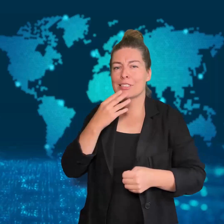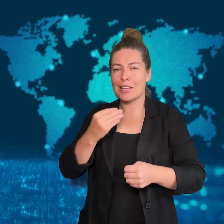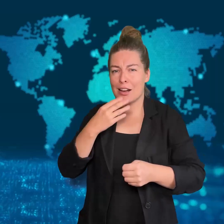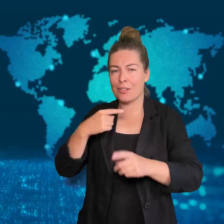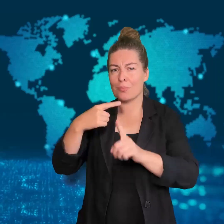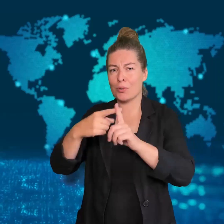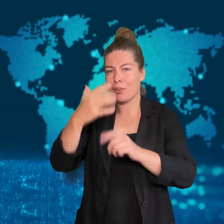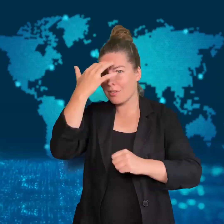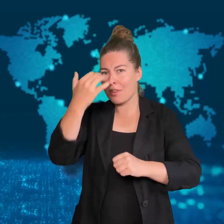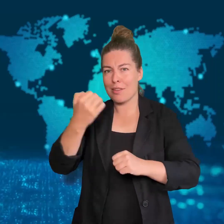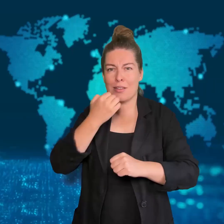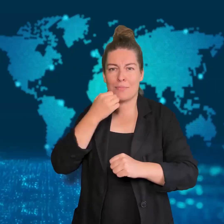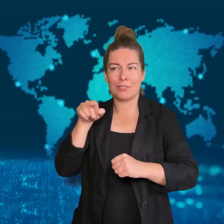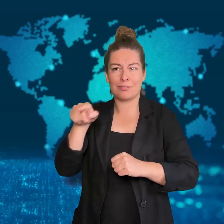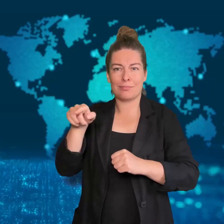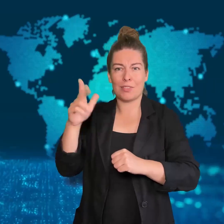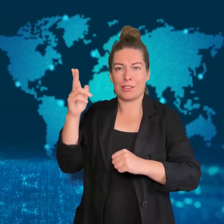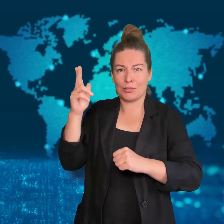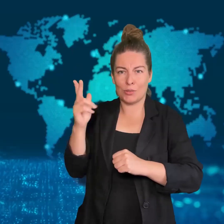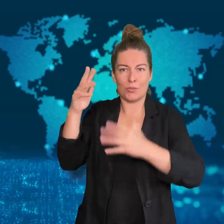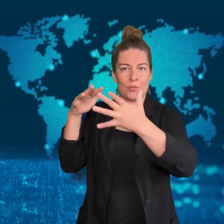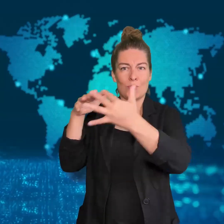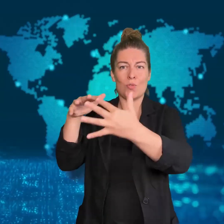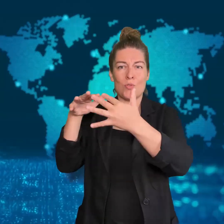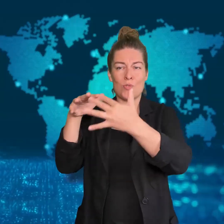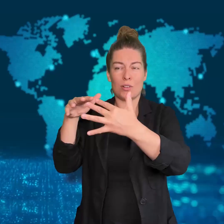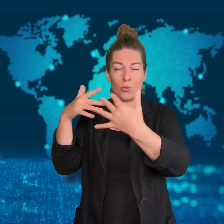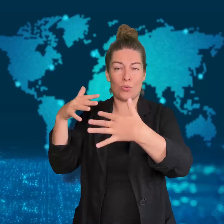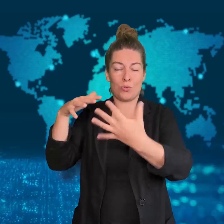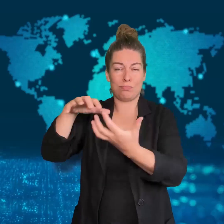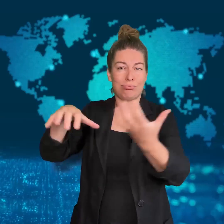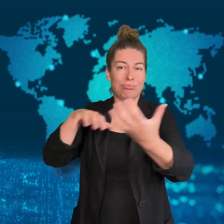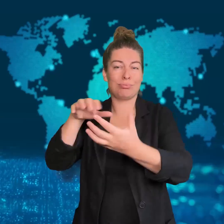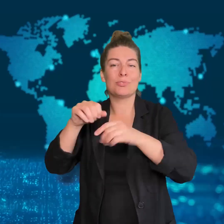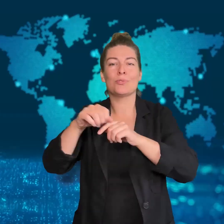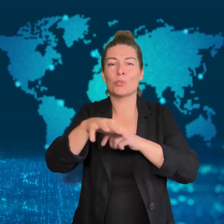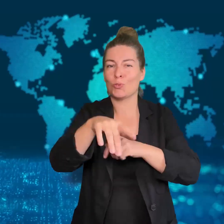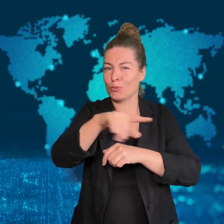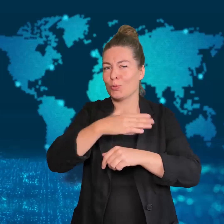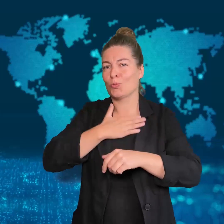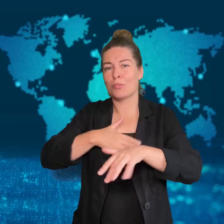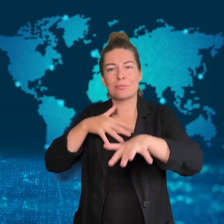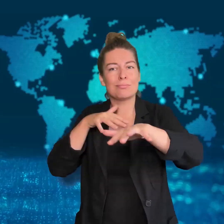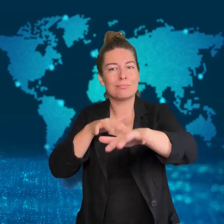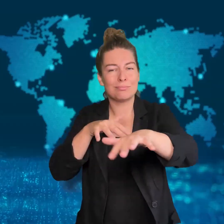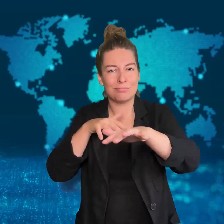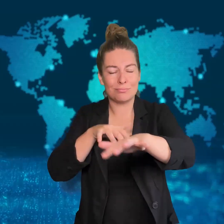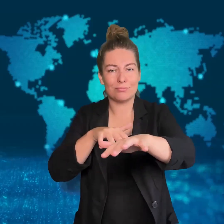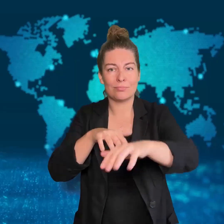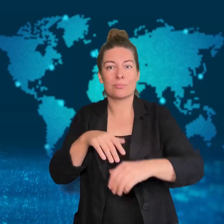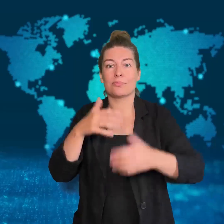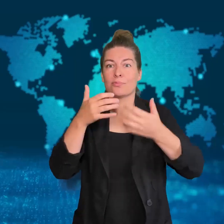since the Israel-Hamas war began.